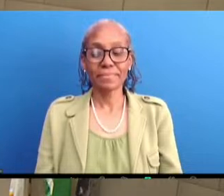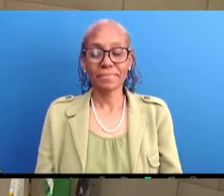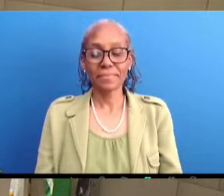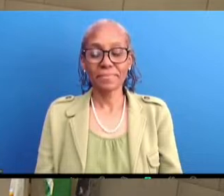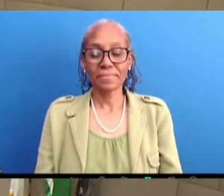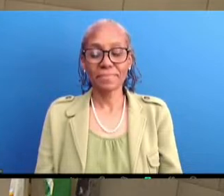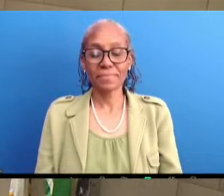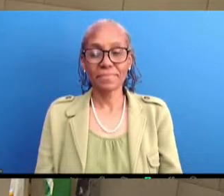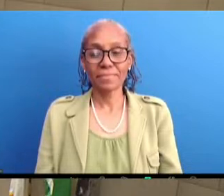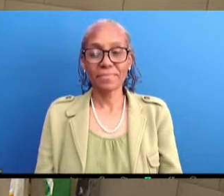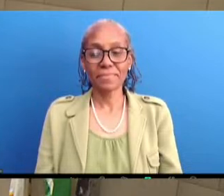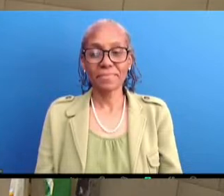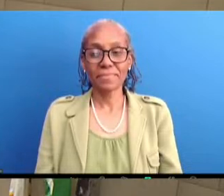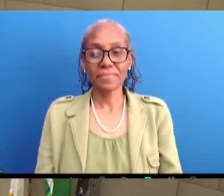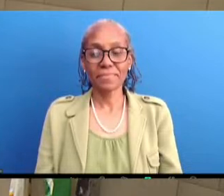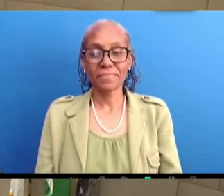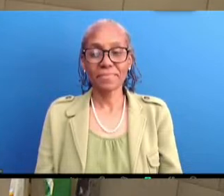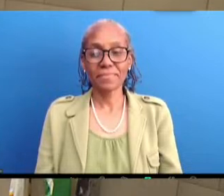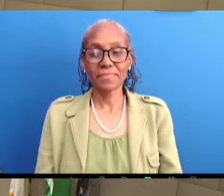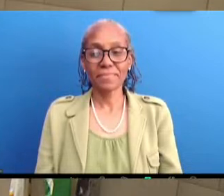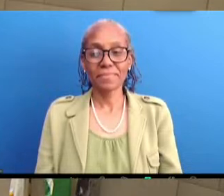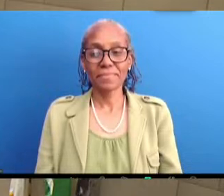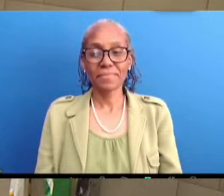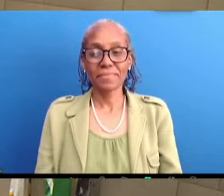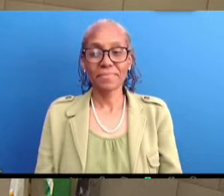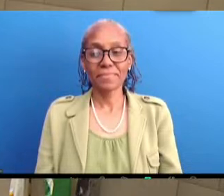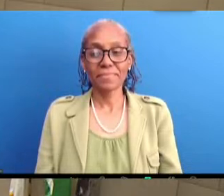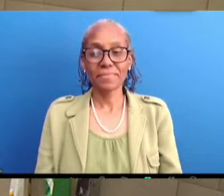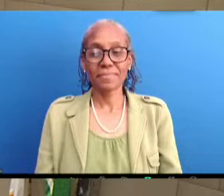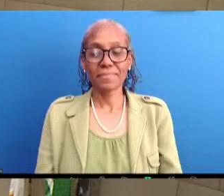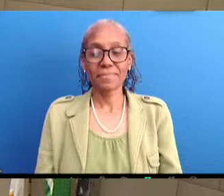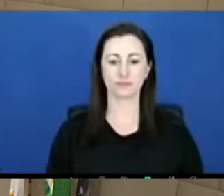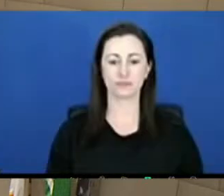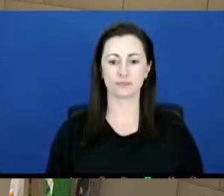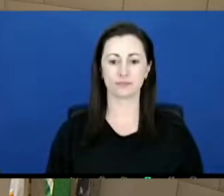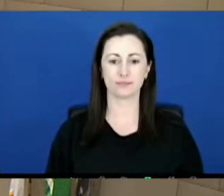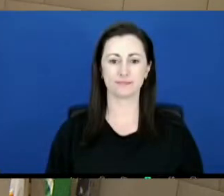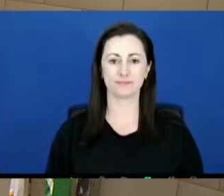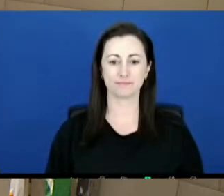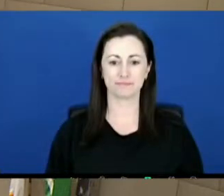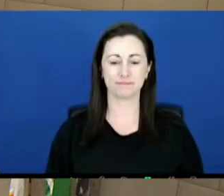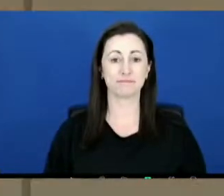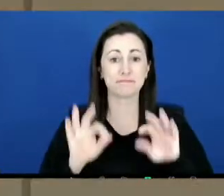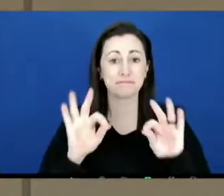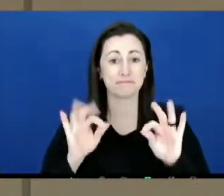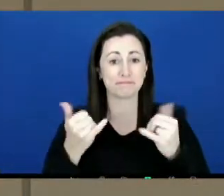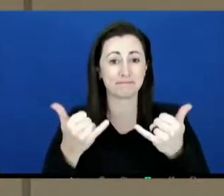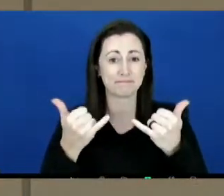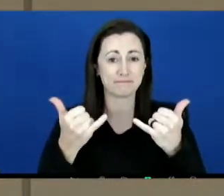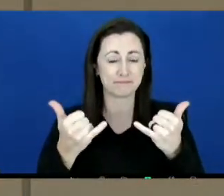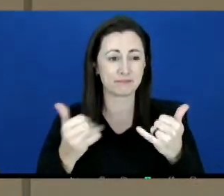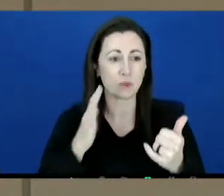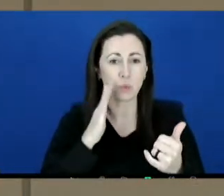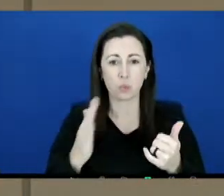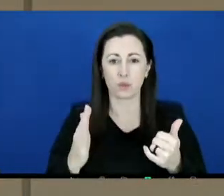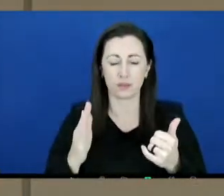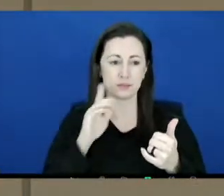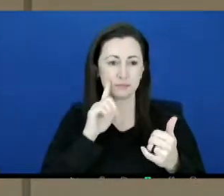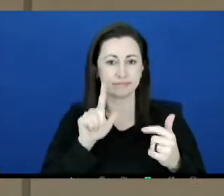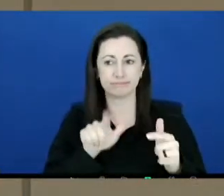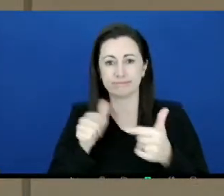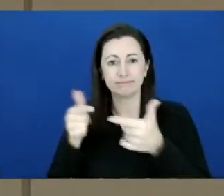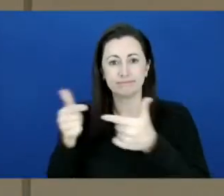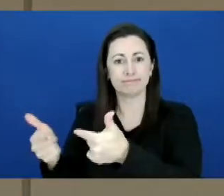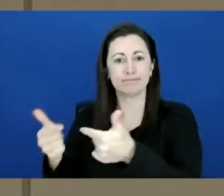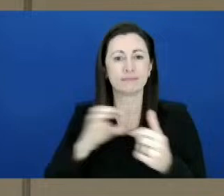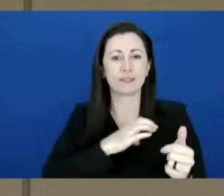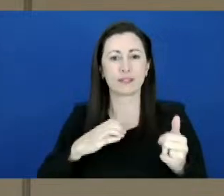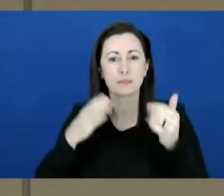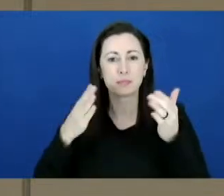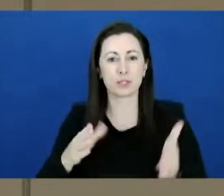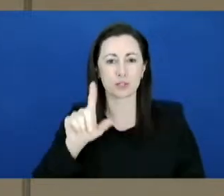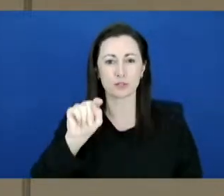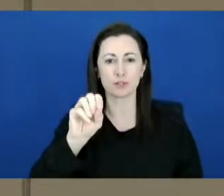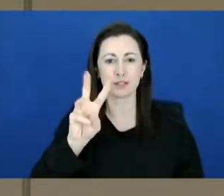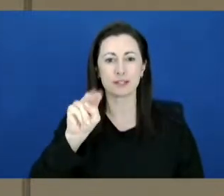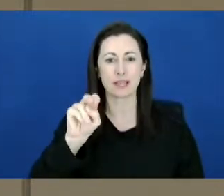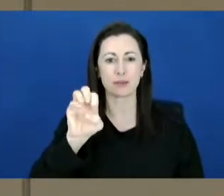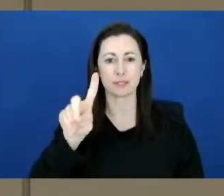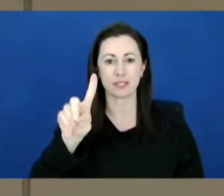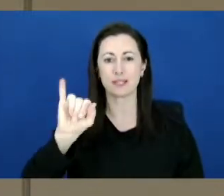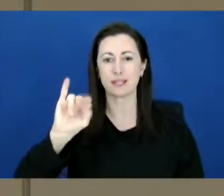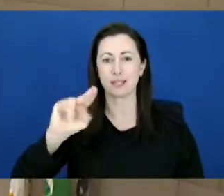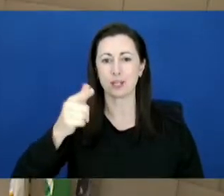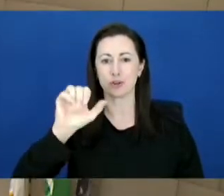THANK YOU